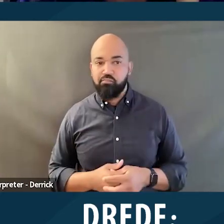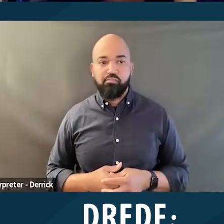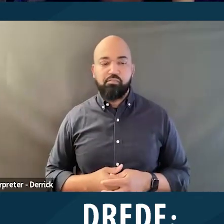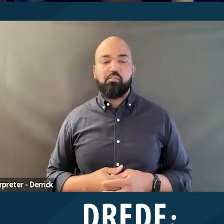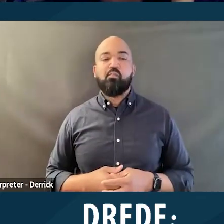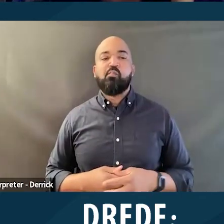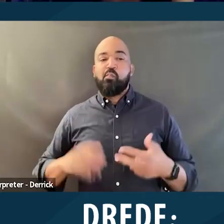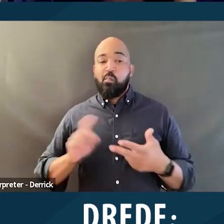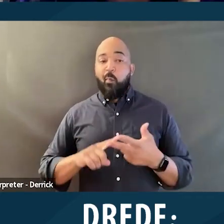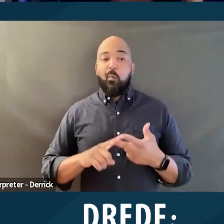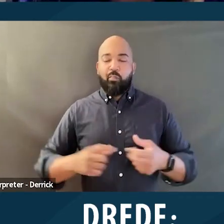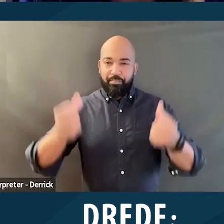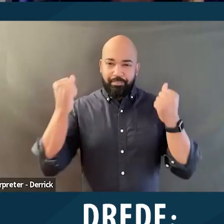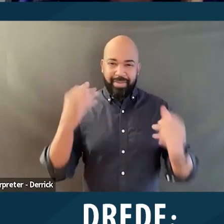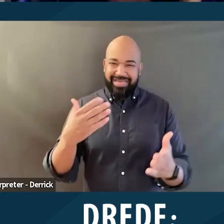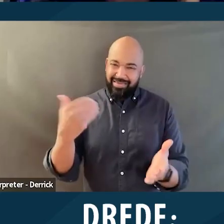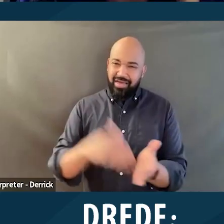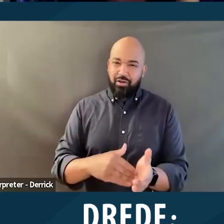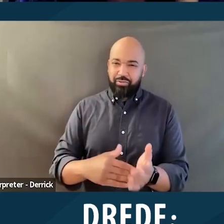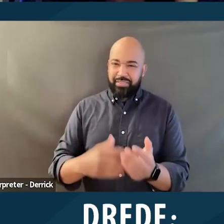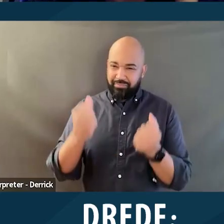because there were so many news articles about our